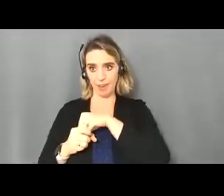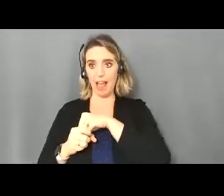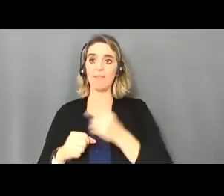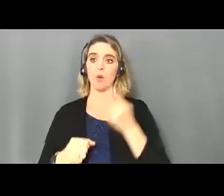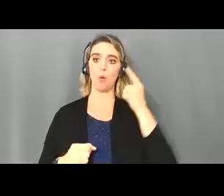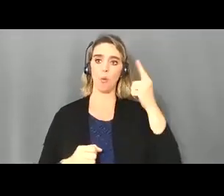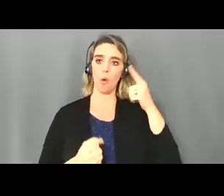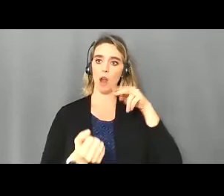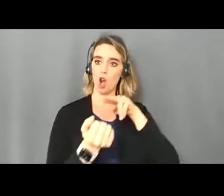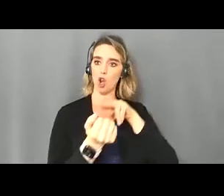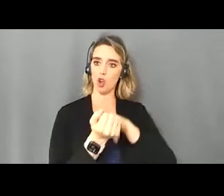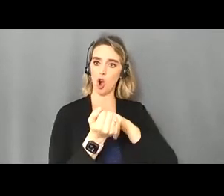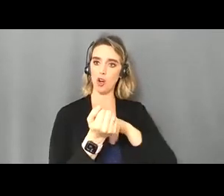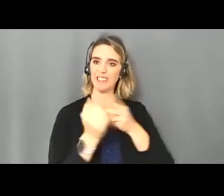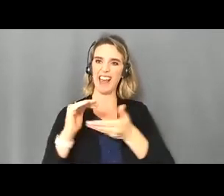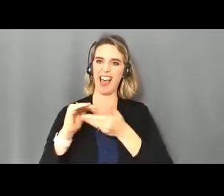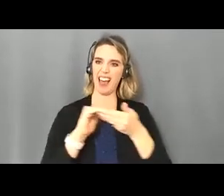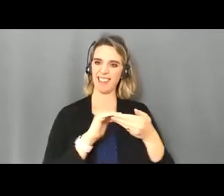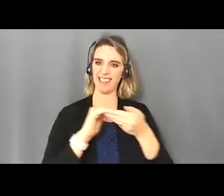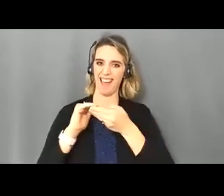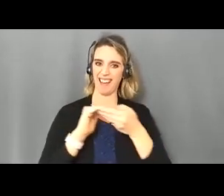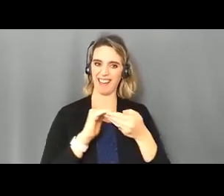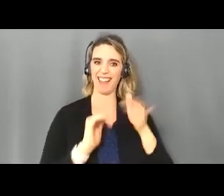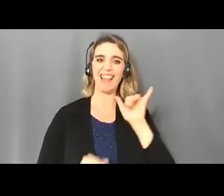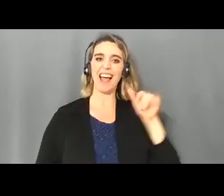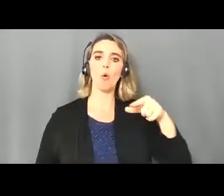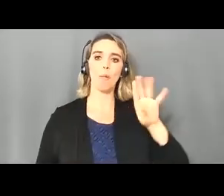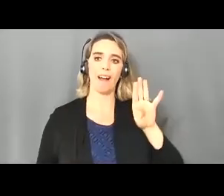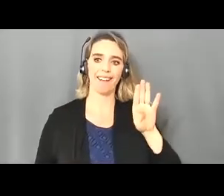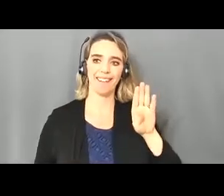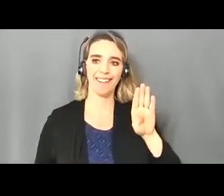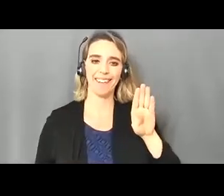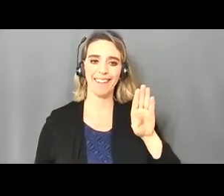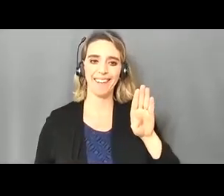functioning really like a quarterback. So throughout the journey with Consumer Medical,